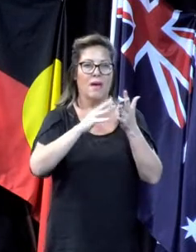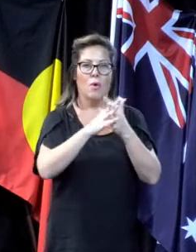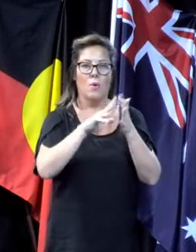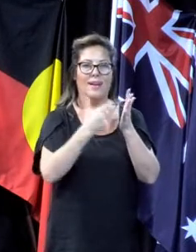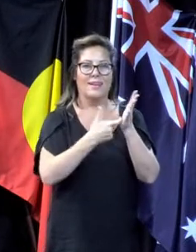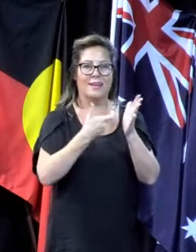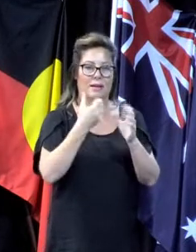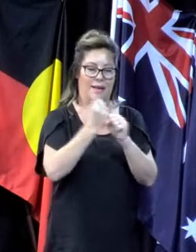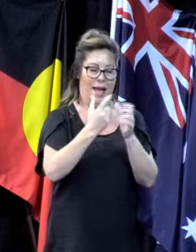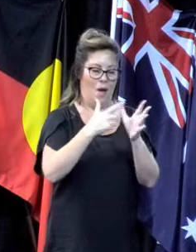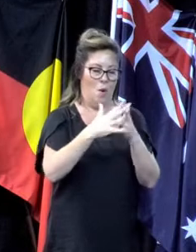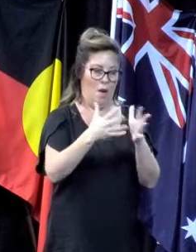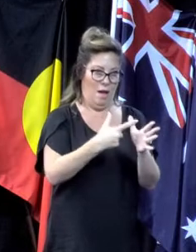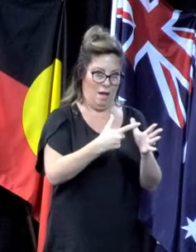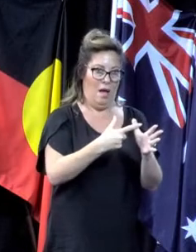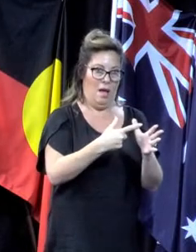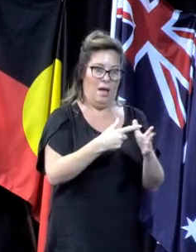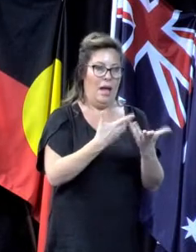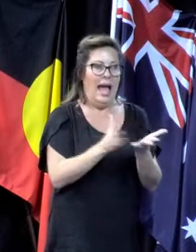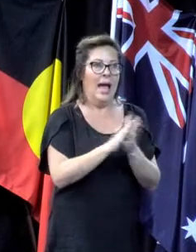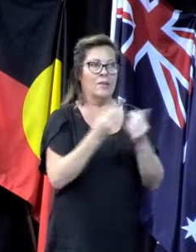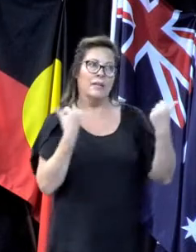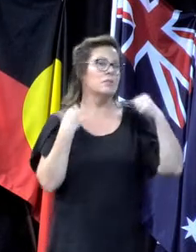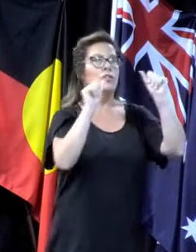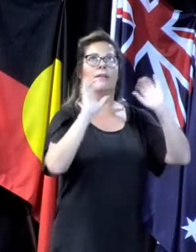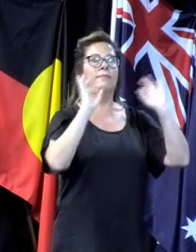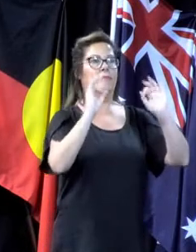OK, and you're allowed to say you - but I'd like to know